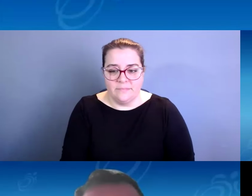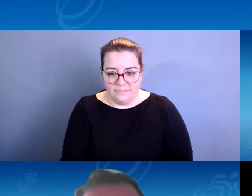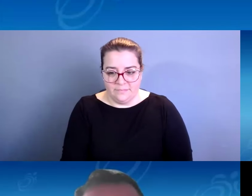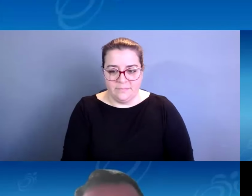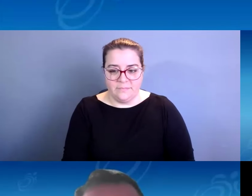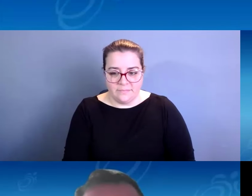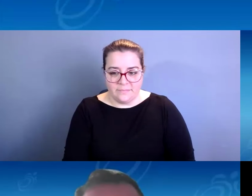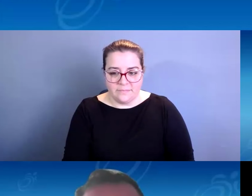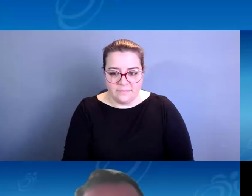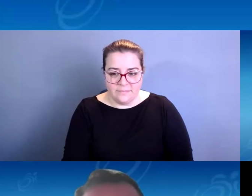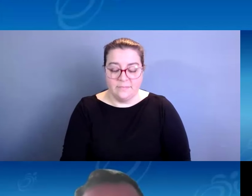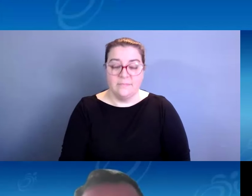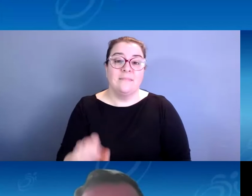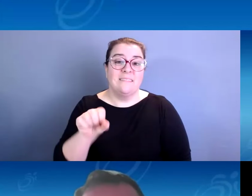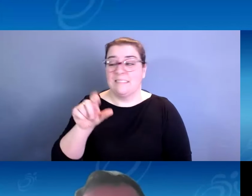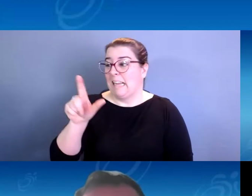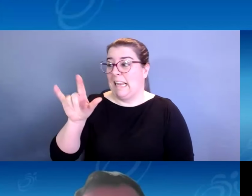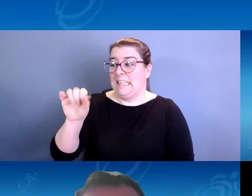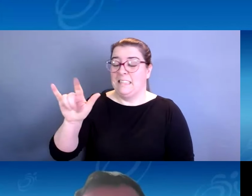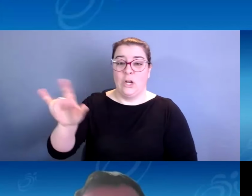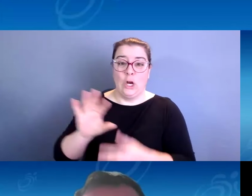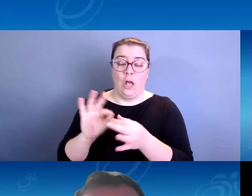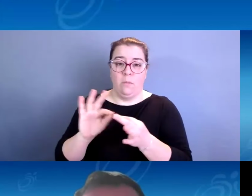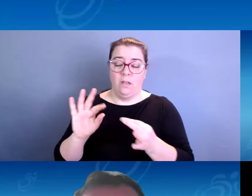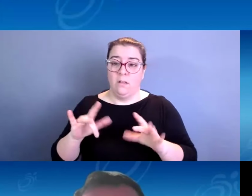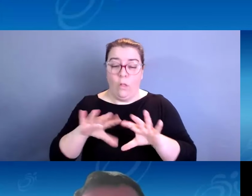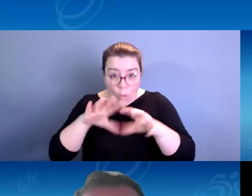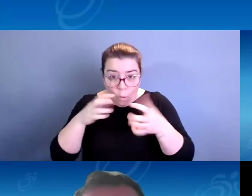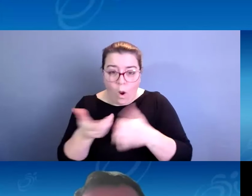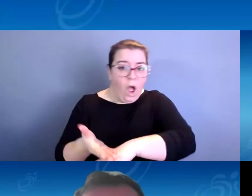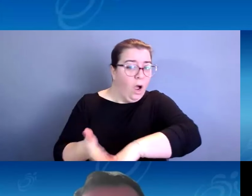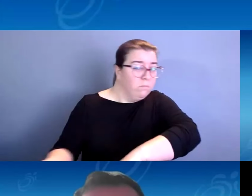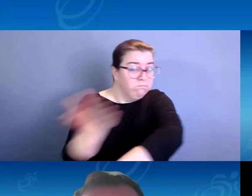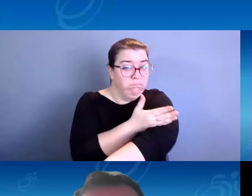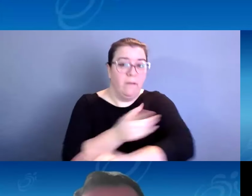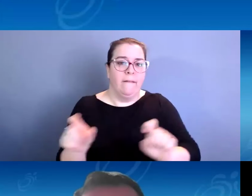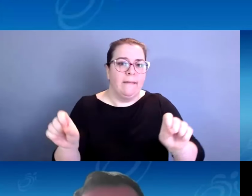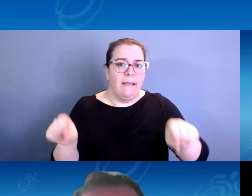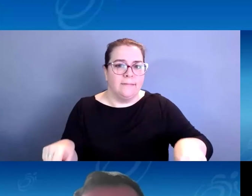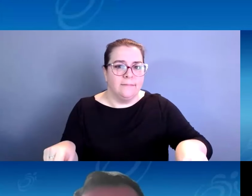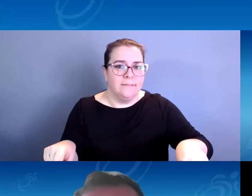There is a better world that we can live in and the better world that we can live in is the world where an employer says